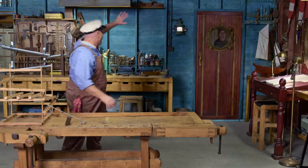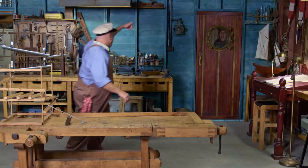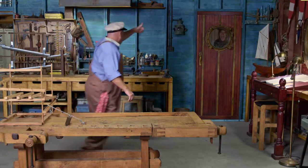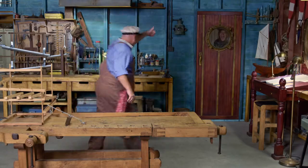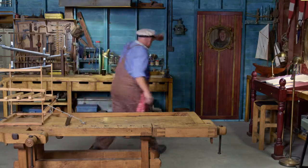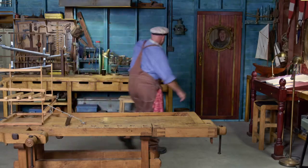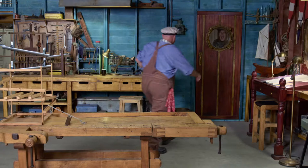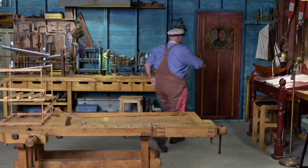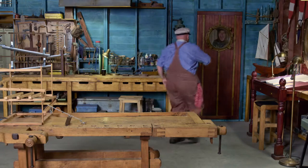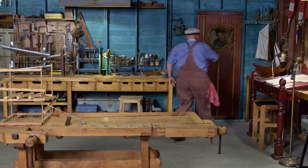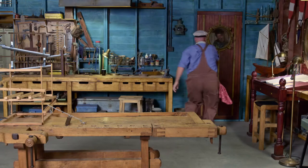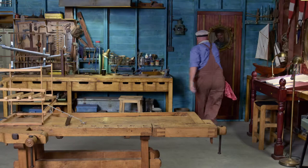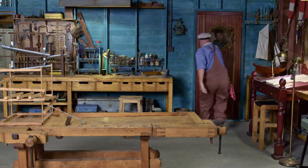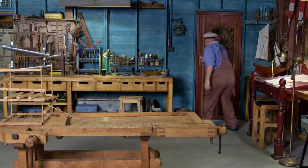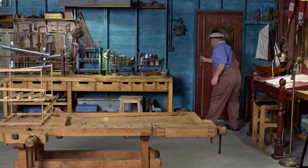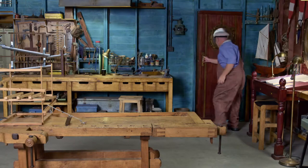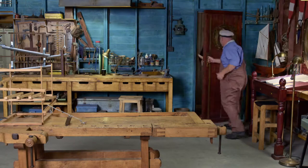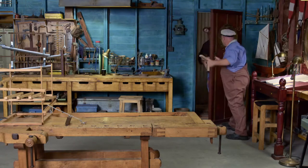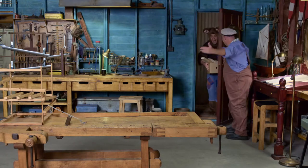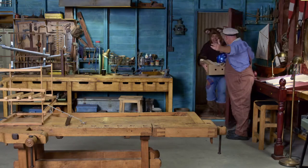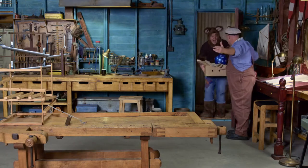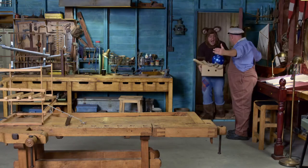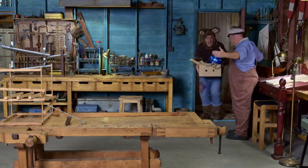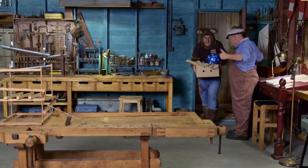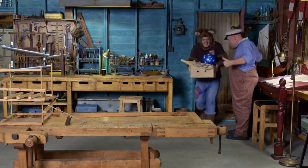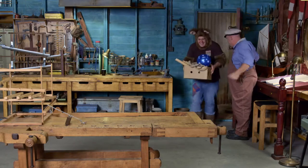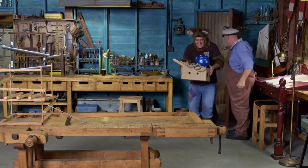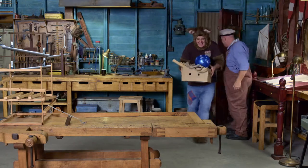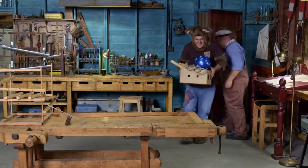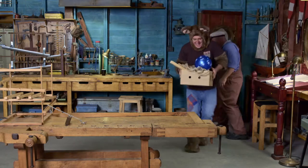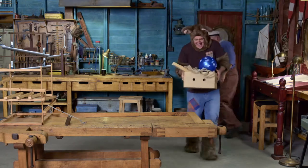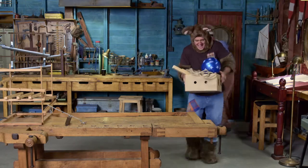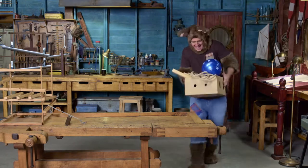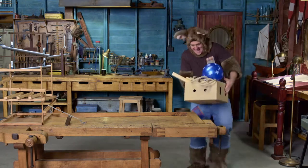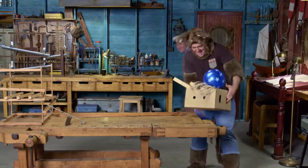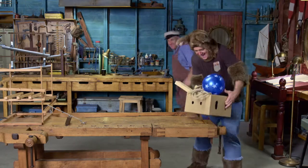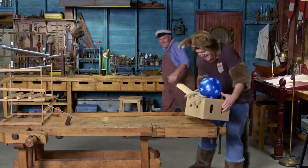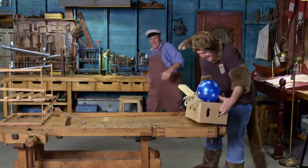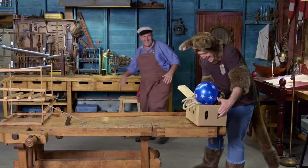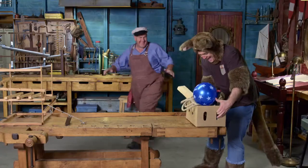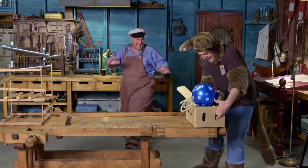Oh-ho! Hello, Possum. Come on in. Ha-ha-ha. Ha-ha.